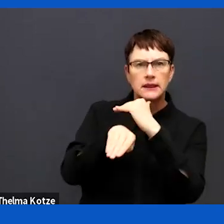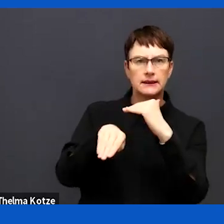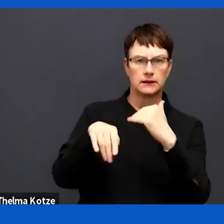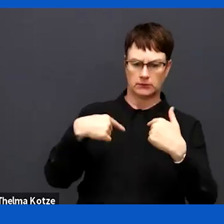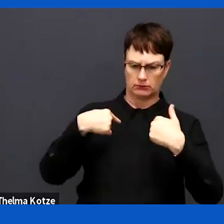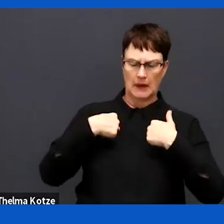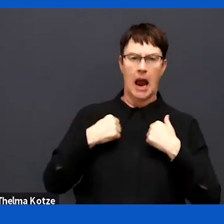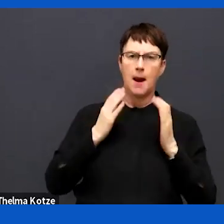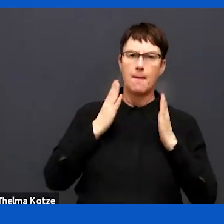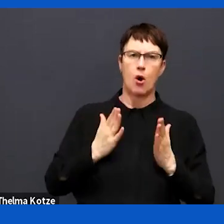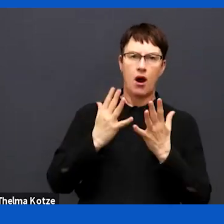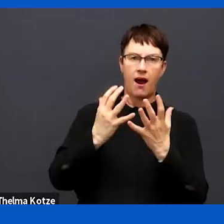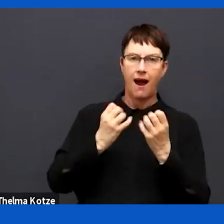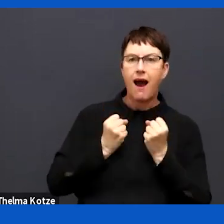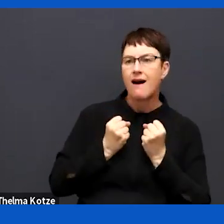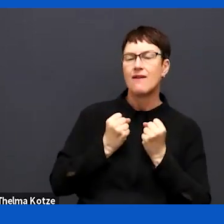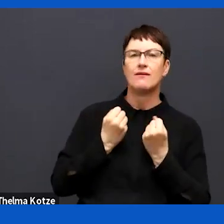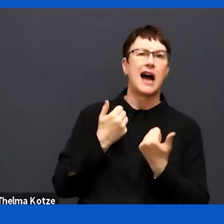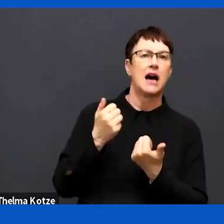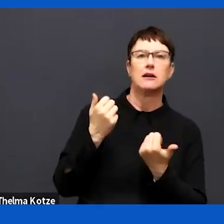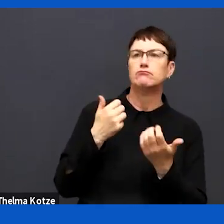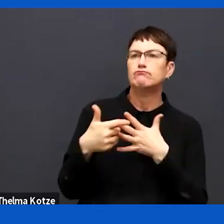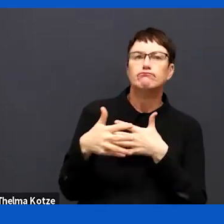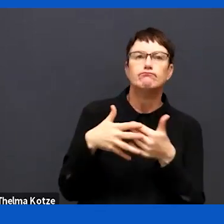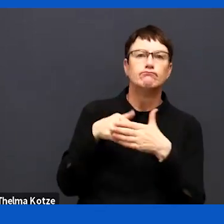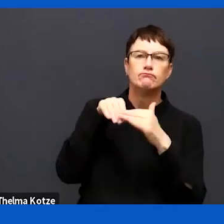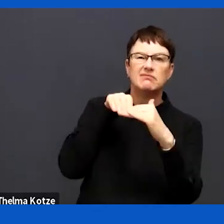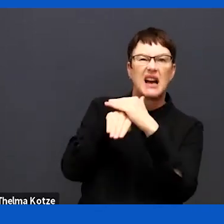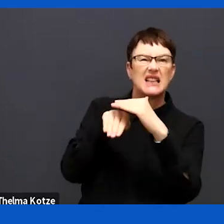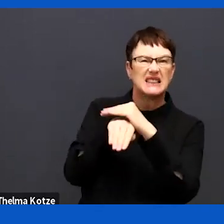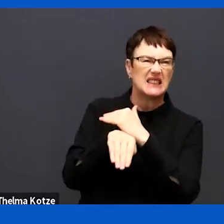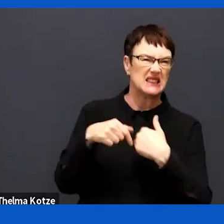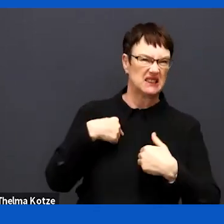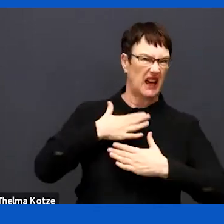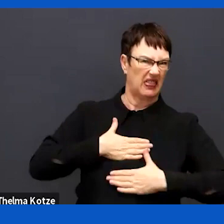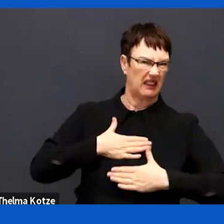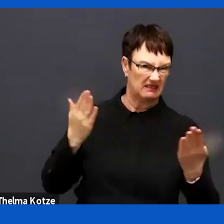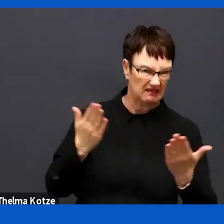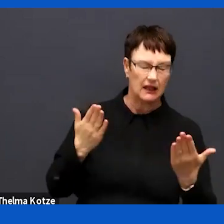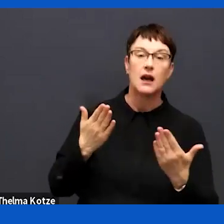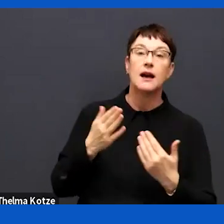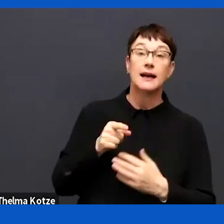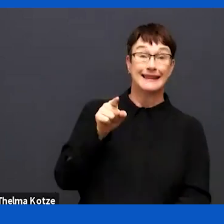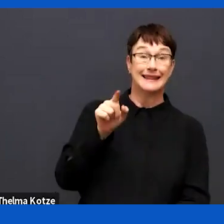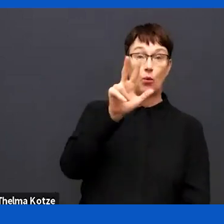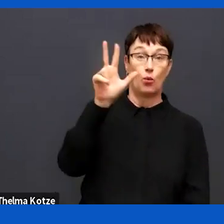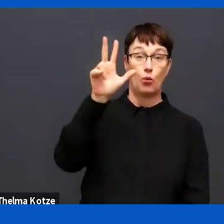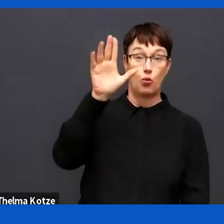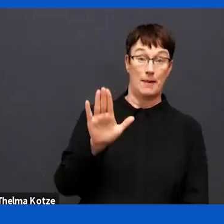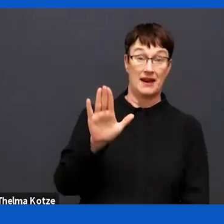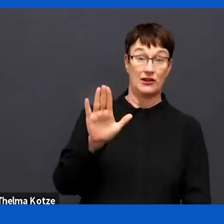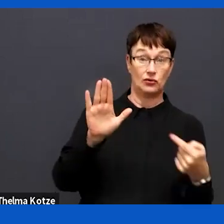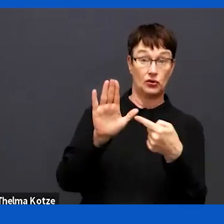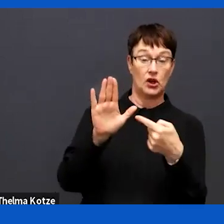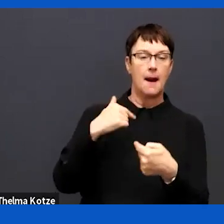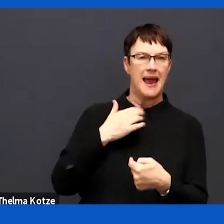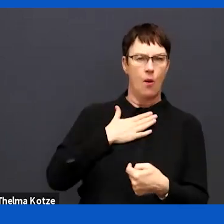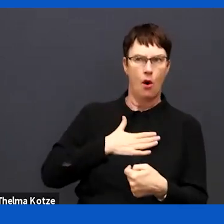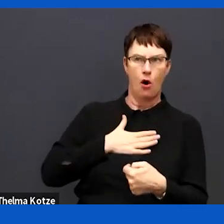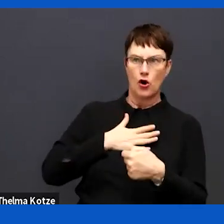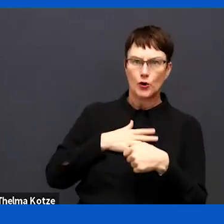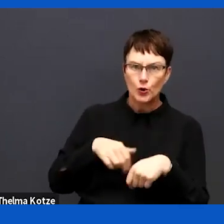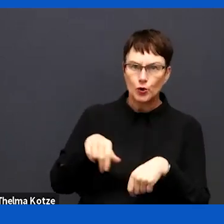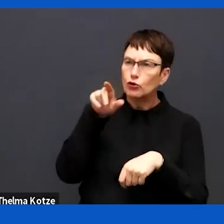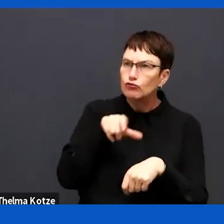matter any other digital thing, two things need to be there. Firstly, it needs to be